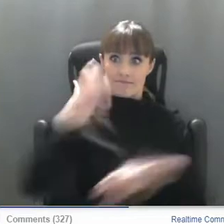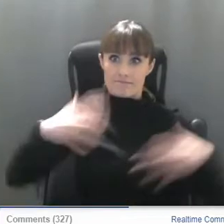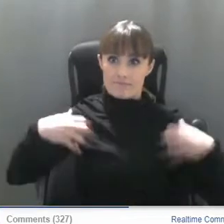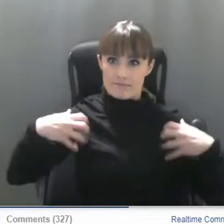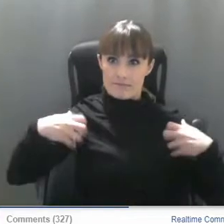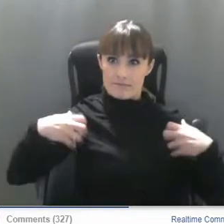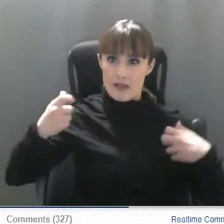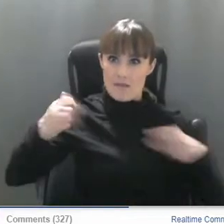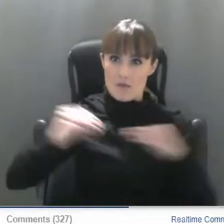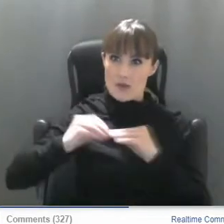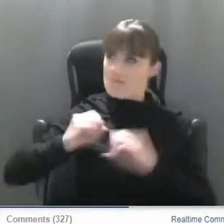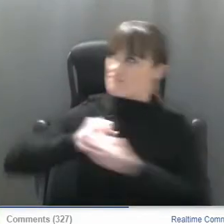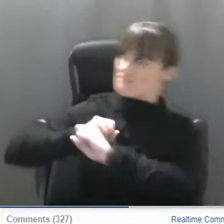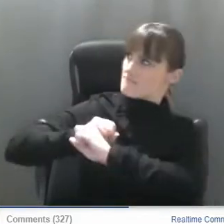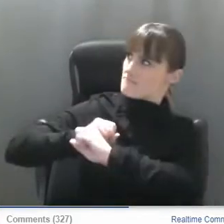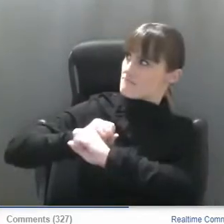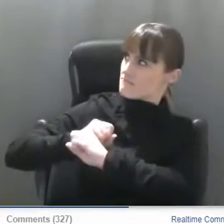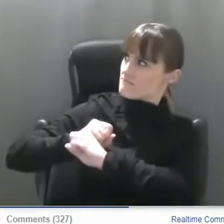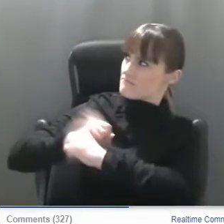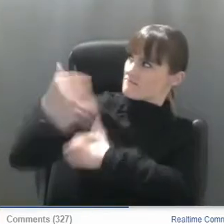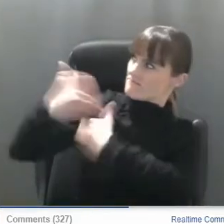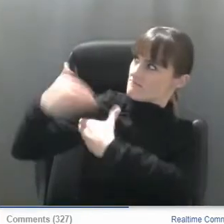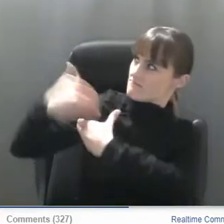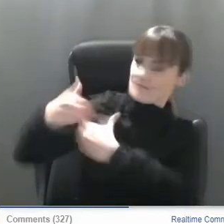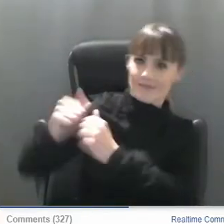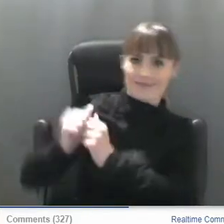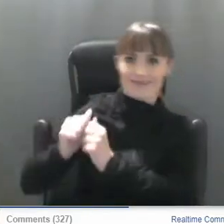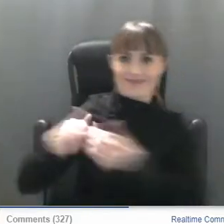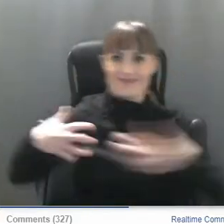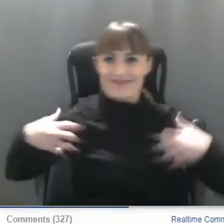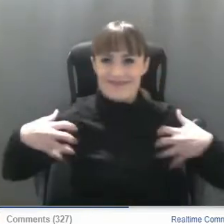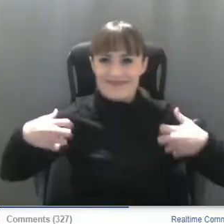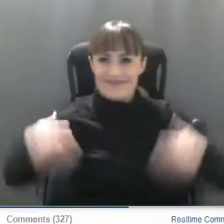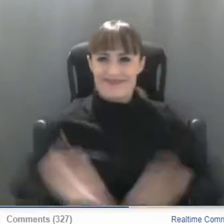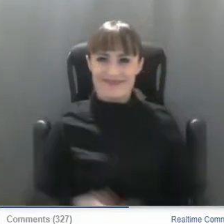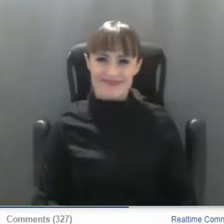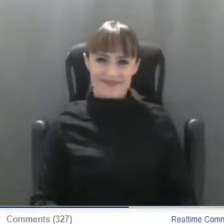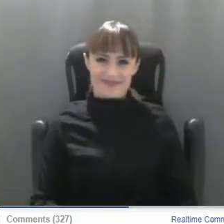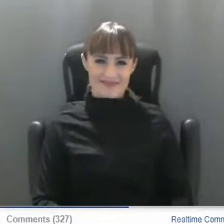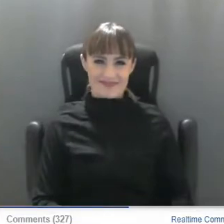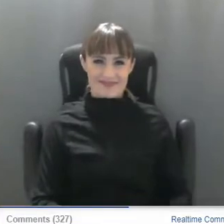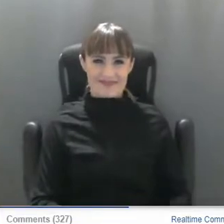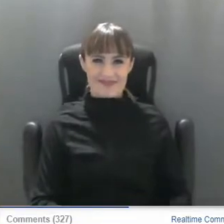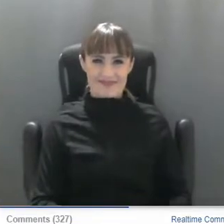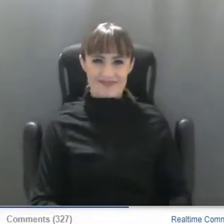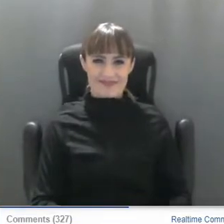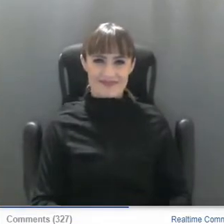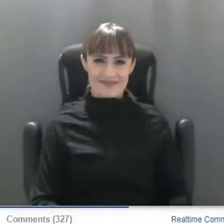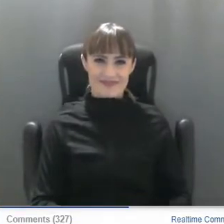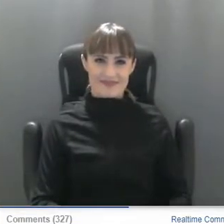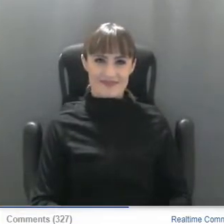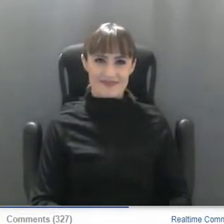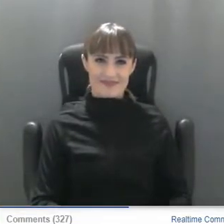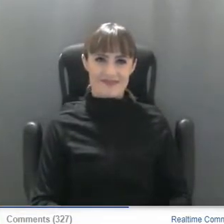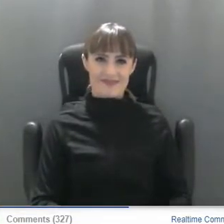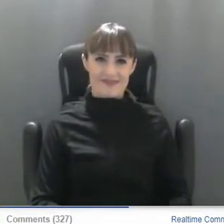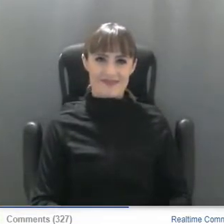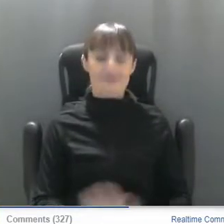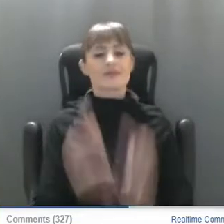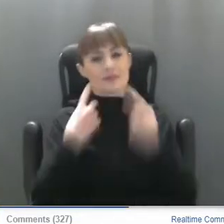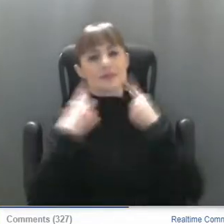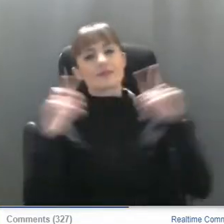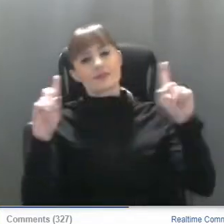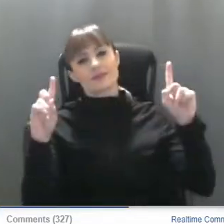other monkeys up there. So, this is a....there we go.